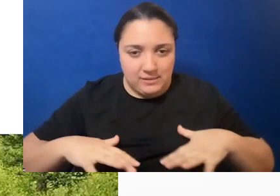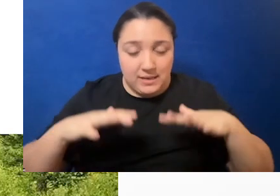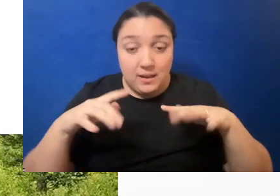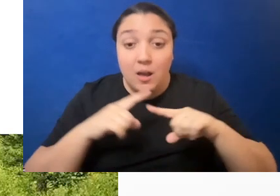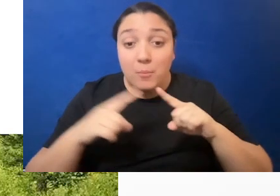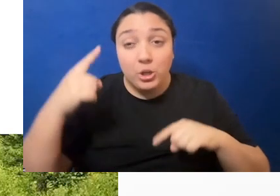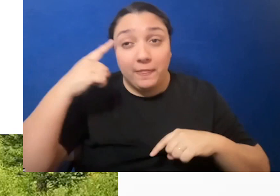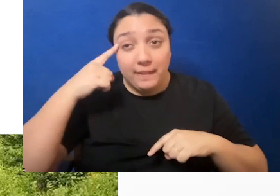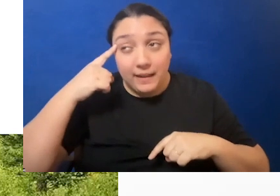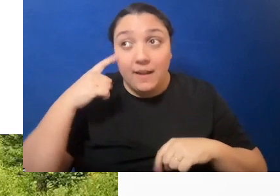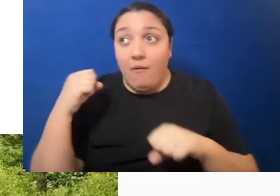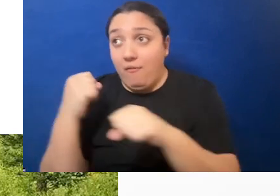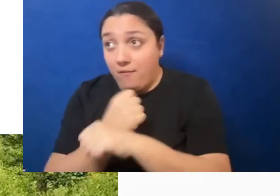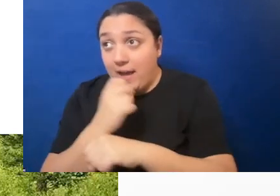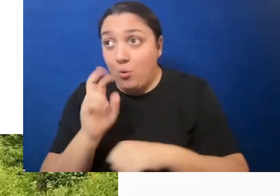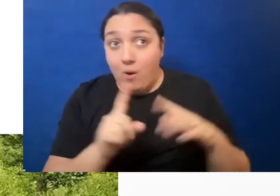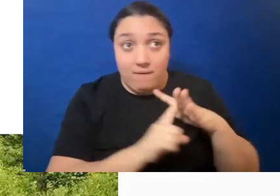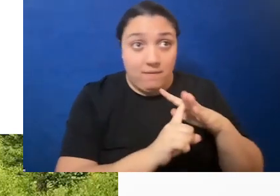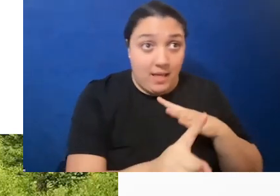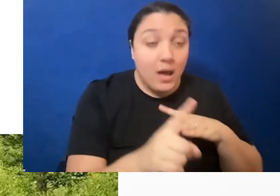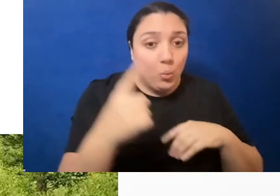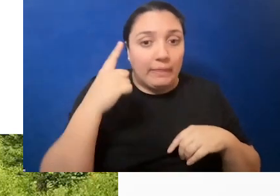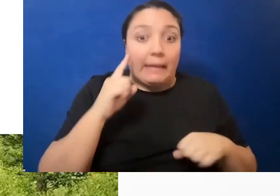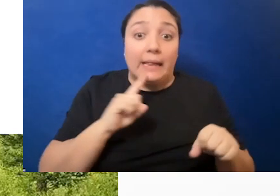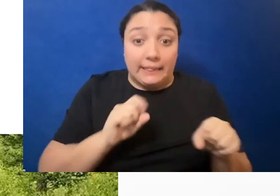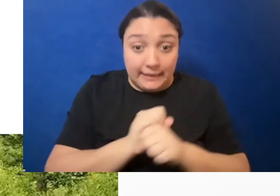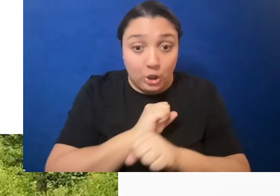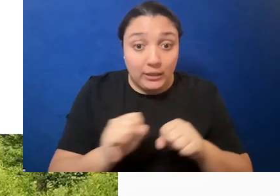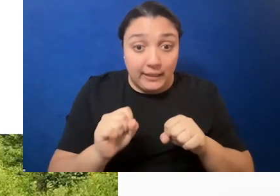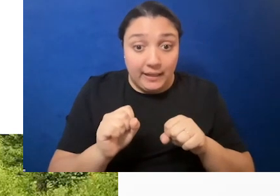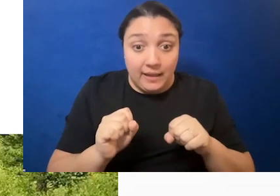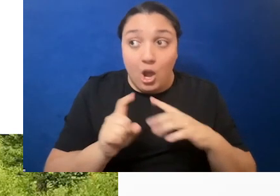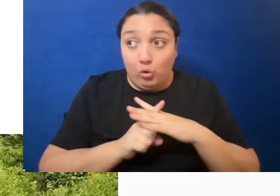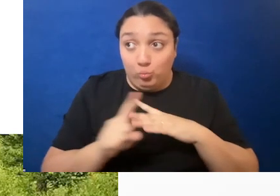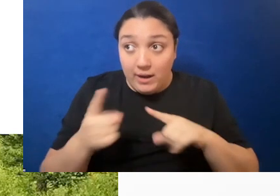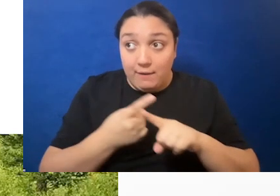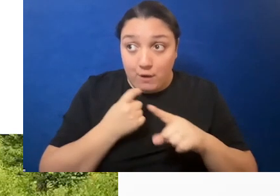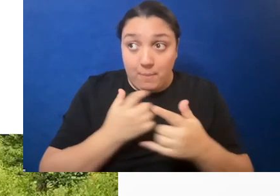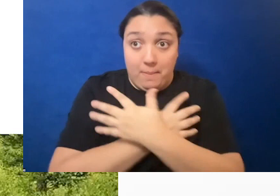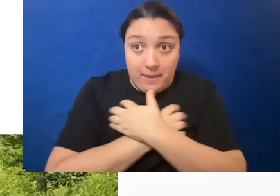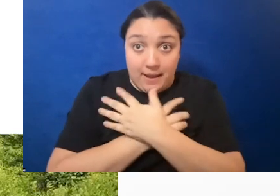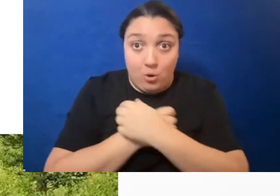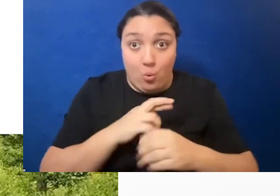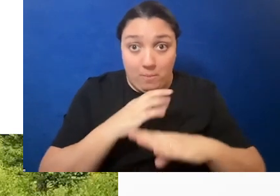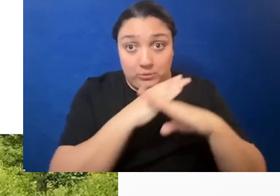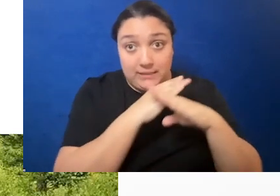FLIGHT, WE THINK LITERALLY RUNNING FROM THE BEAR OR PROTECTING OURSELVES BUT WHEN WE